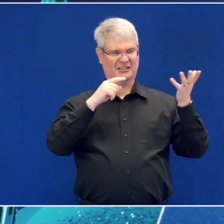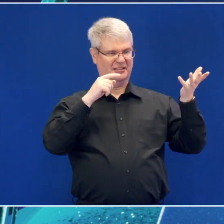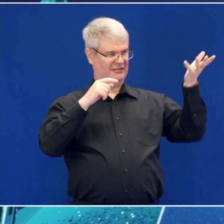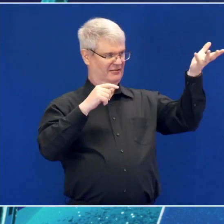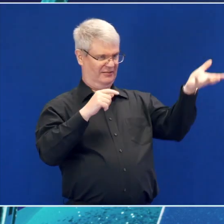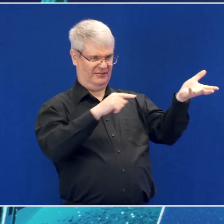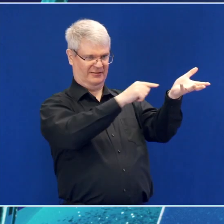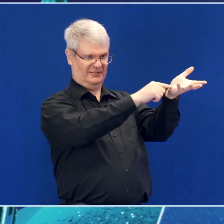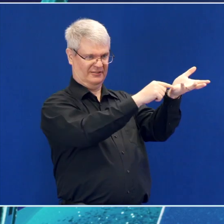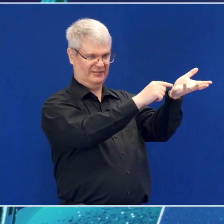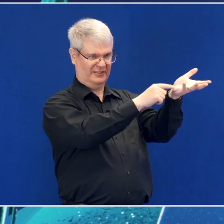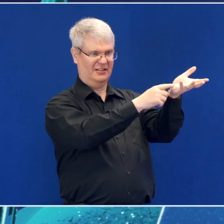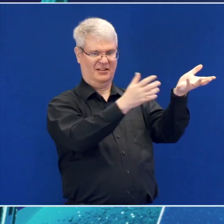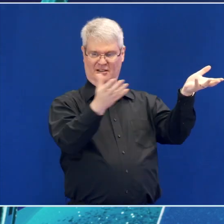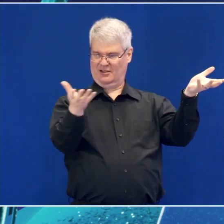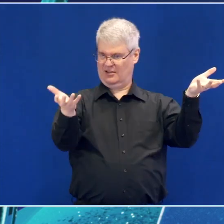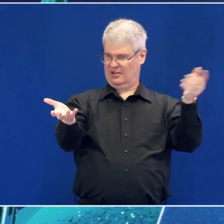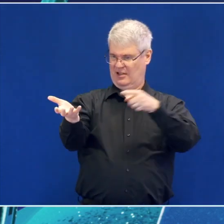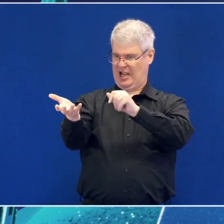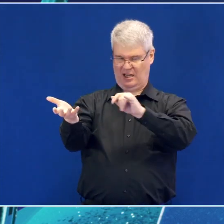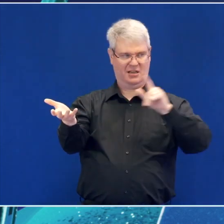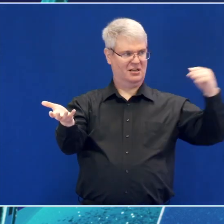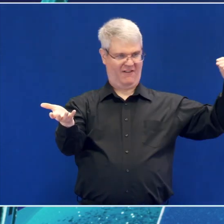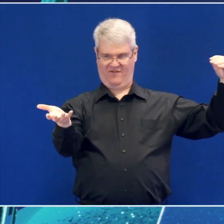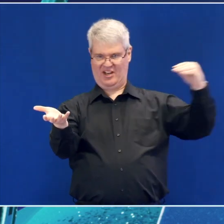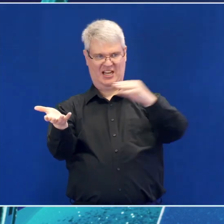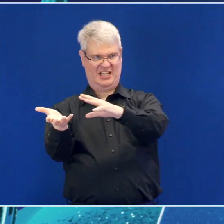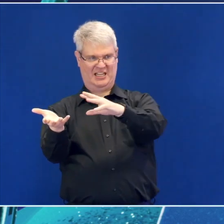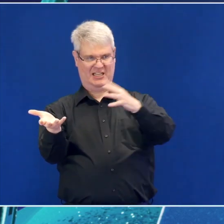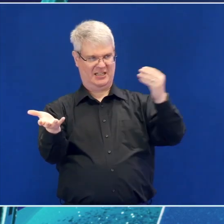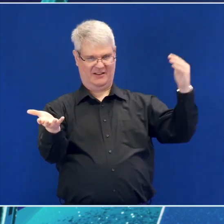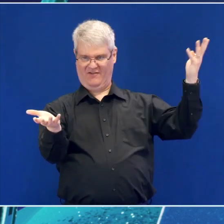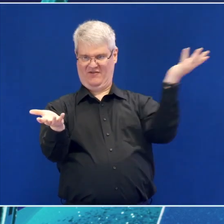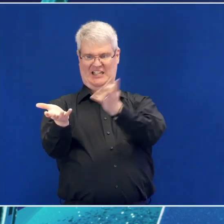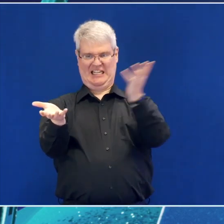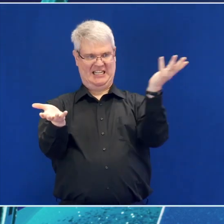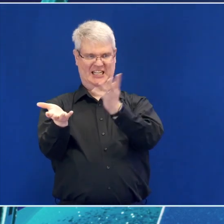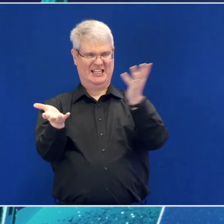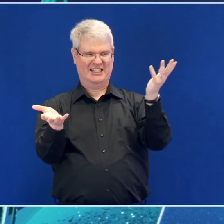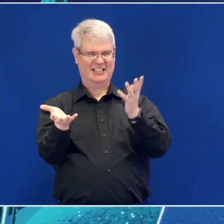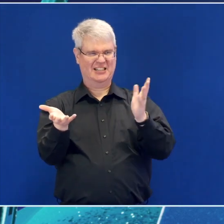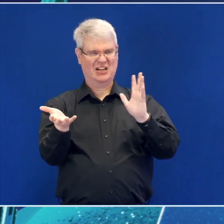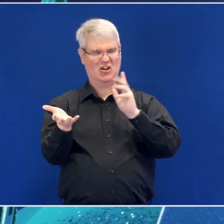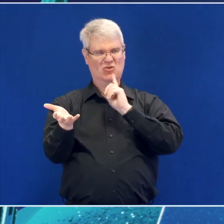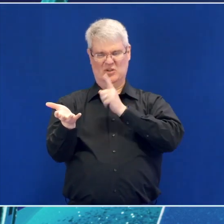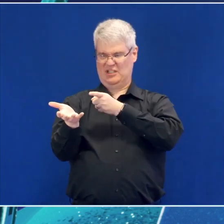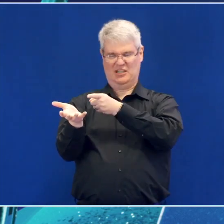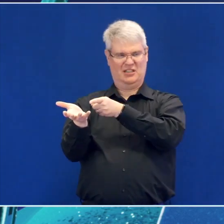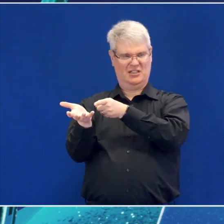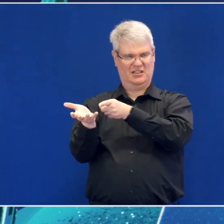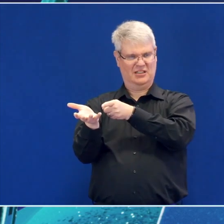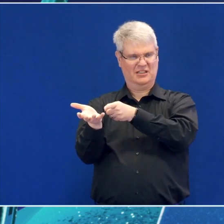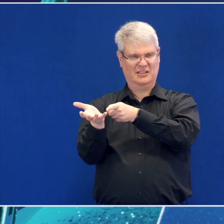and so it may even come down to maybe thinking of ways